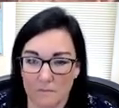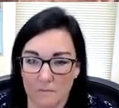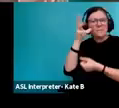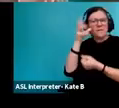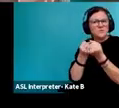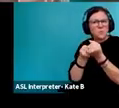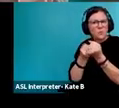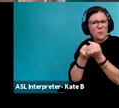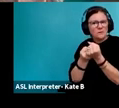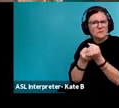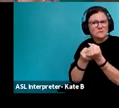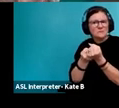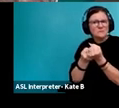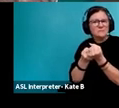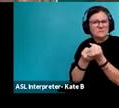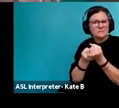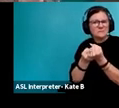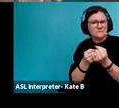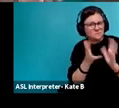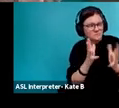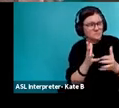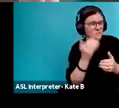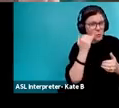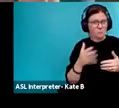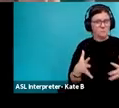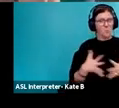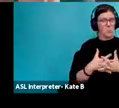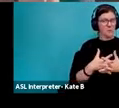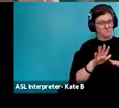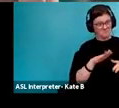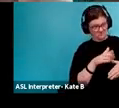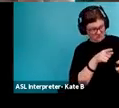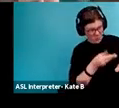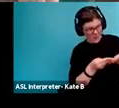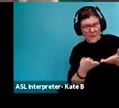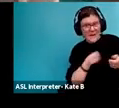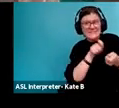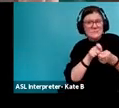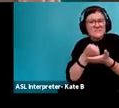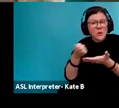before they had the baby because you might want to purchase particular equipment, or